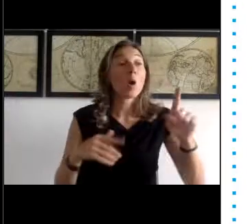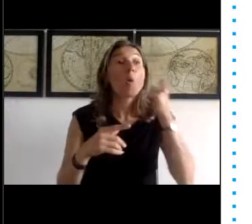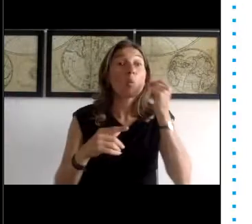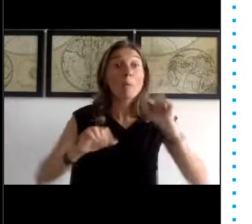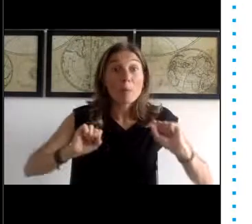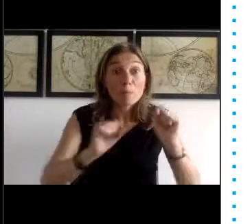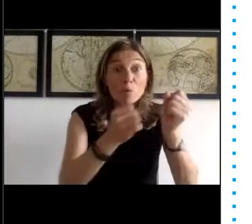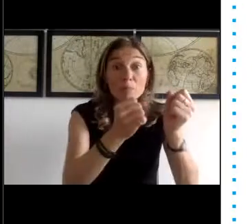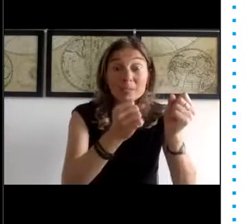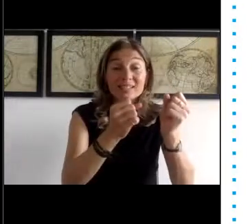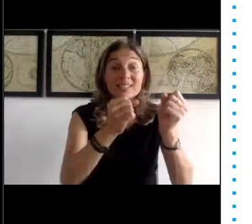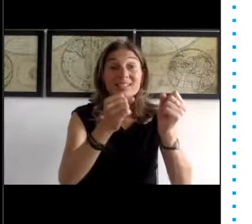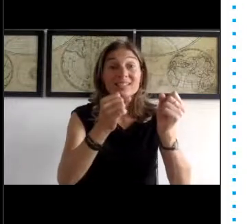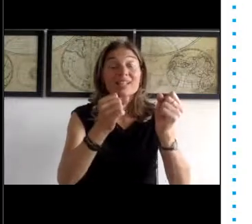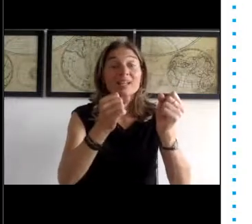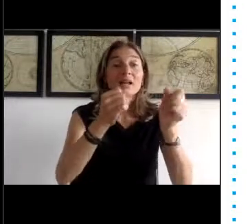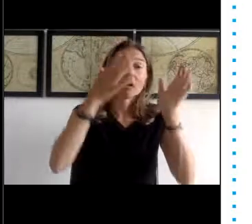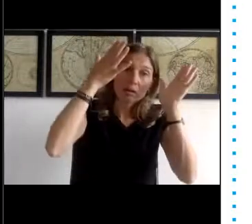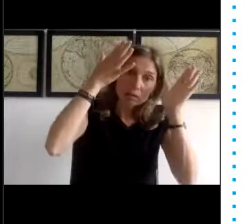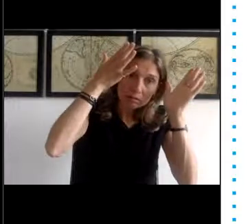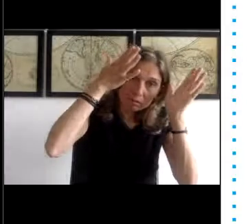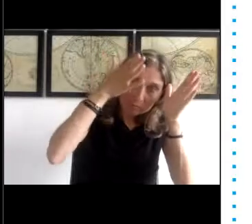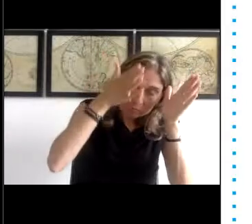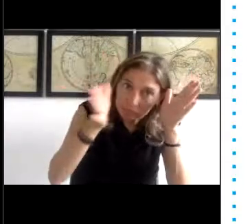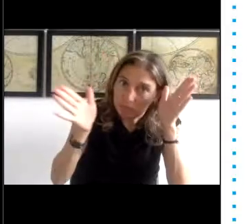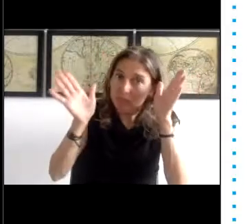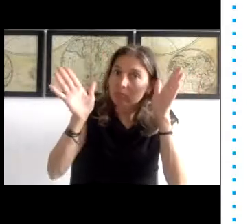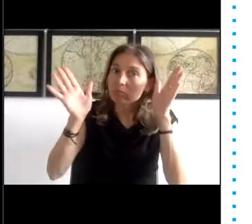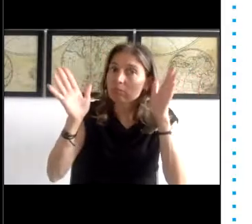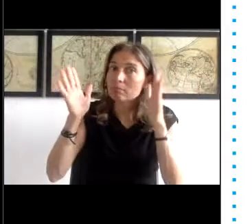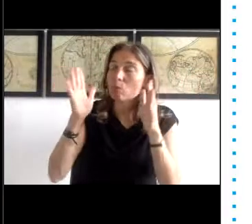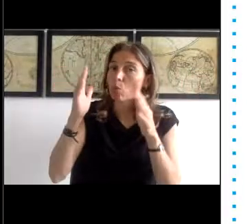As we can see, the financial aid is still insufficient